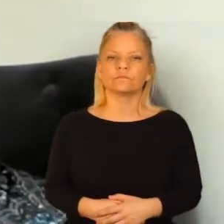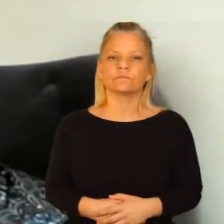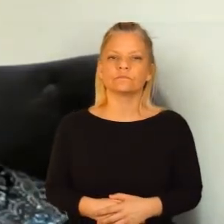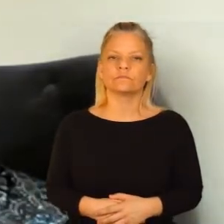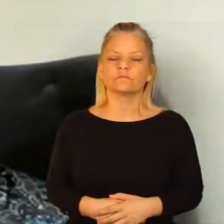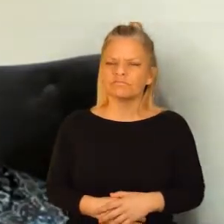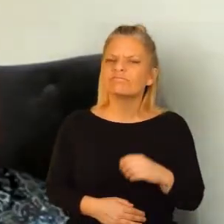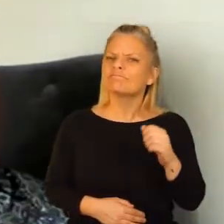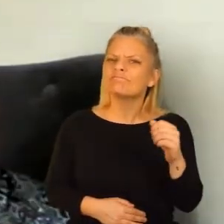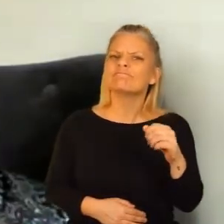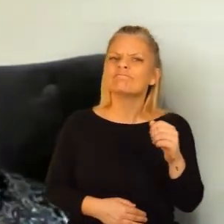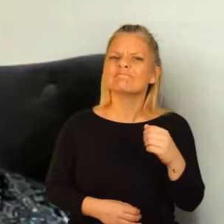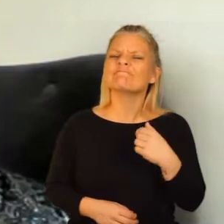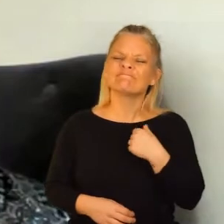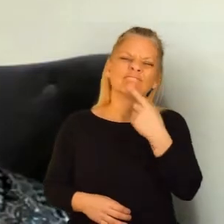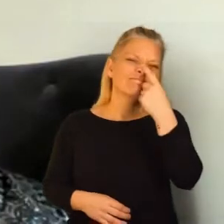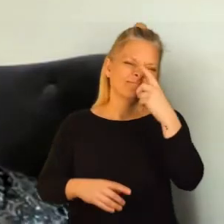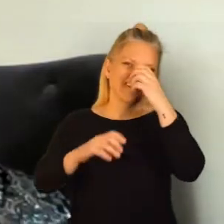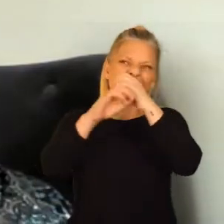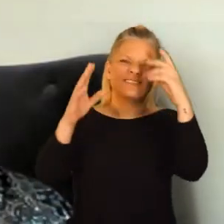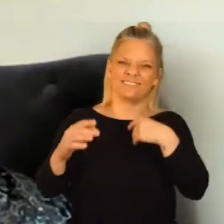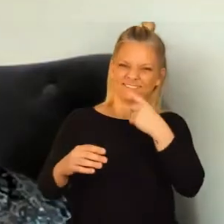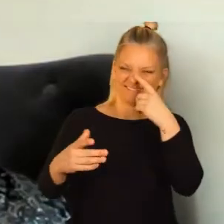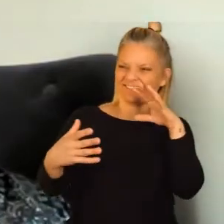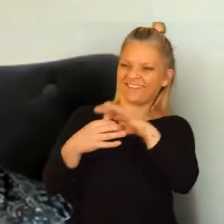content with where I am now in my life and it feels like I've got a purpose.